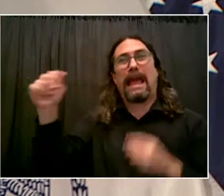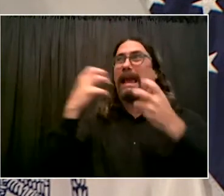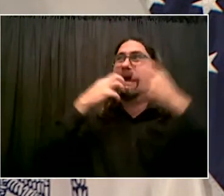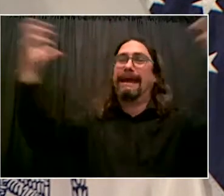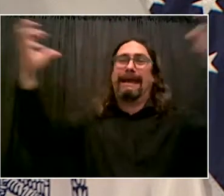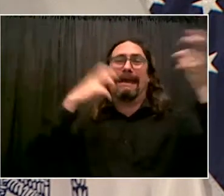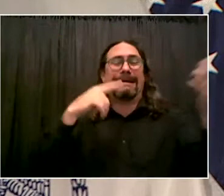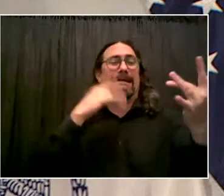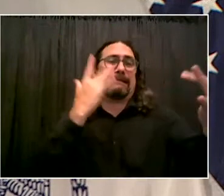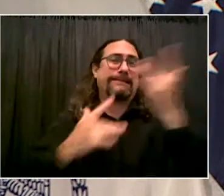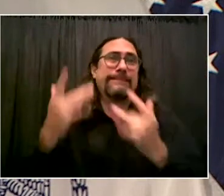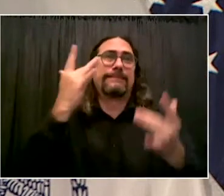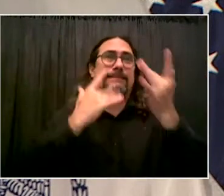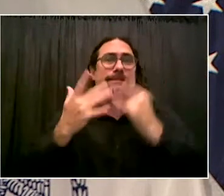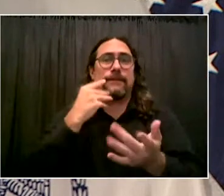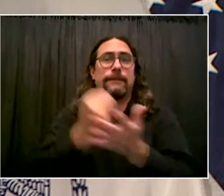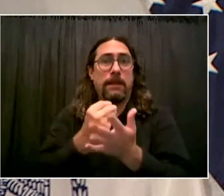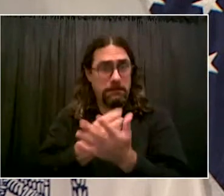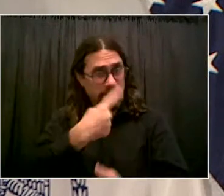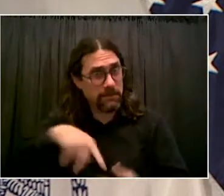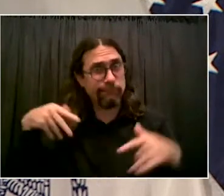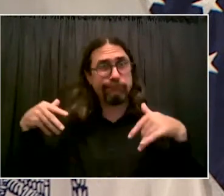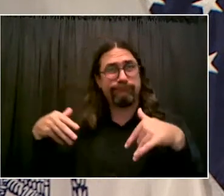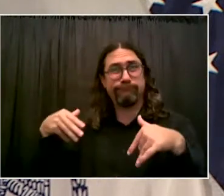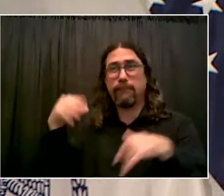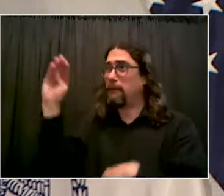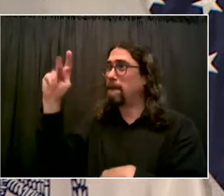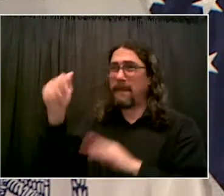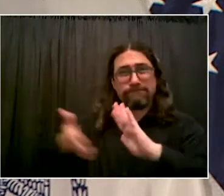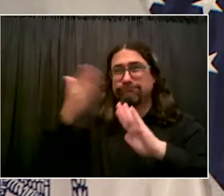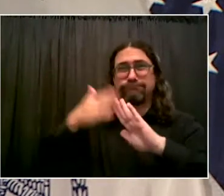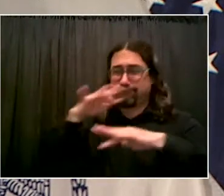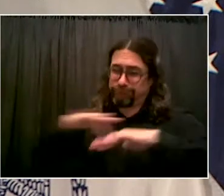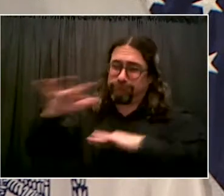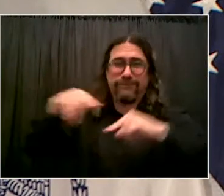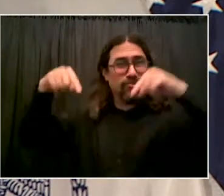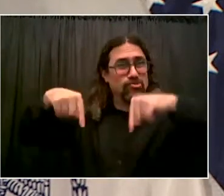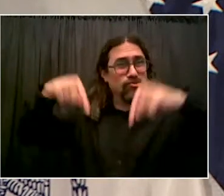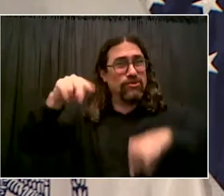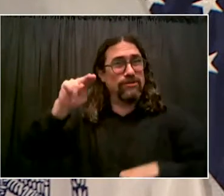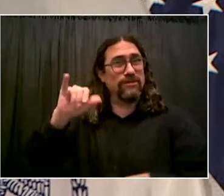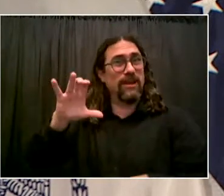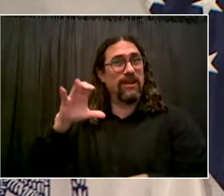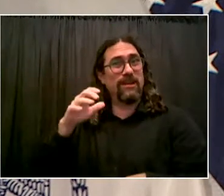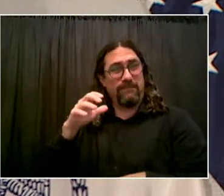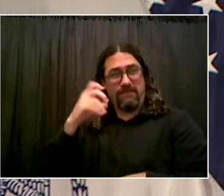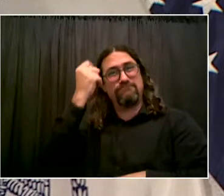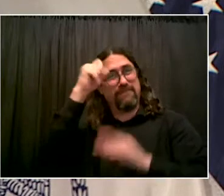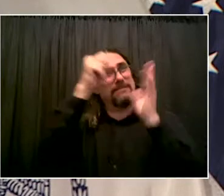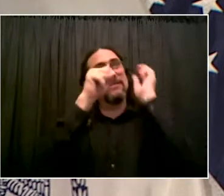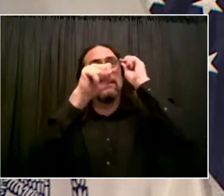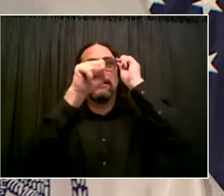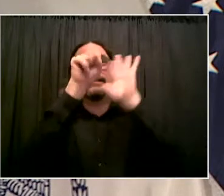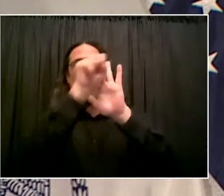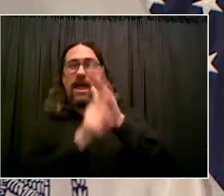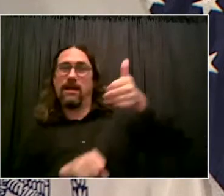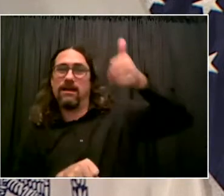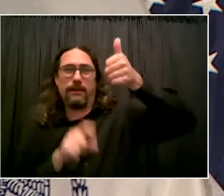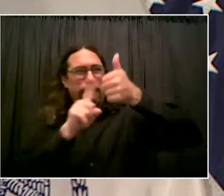THEY SAID THEY CAN'T MOVE IT IT DOESN'T MAKE ANY SENSE. THEY AREN'T PUTTING ENOUGH TRIPS TOGETHER FOR STRAP